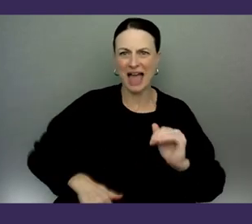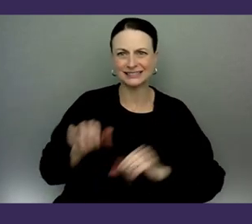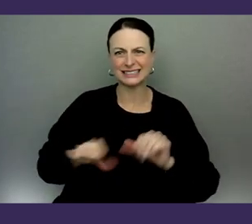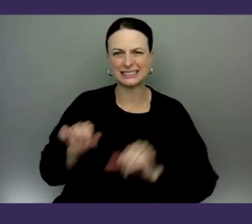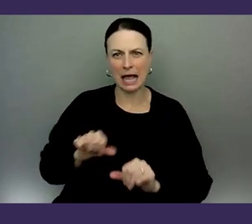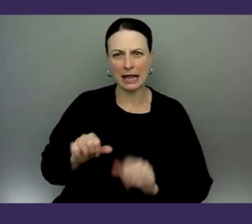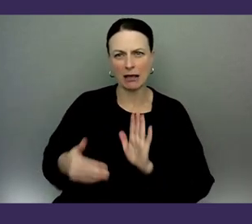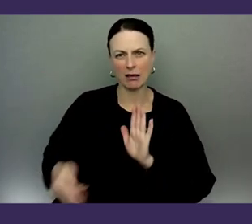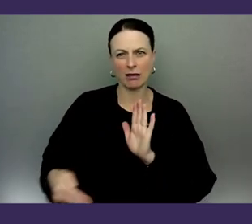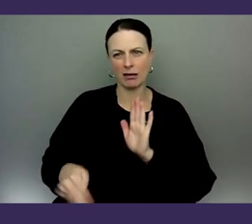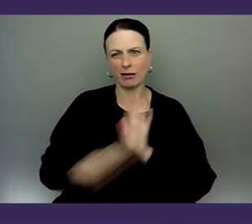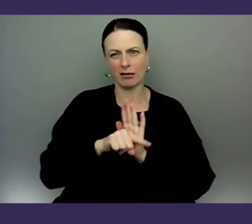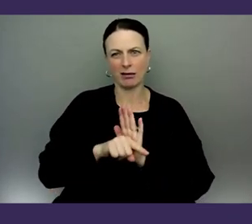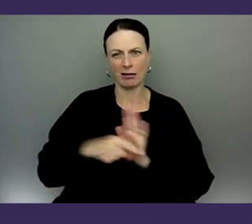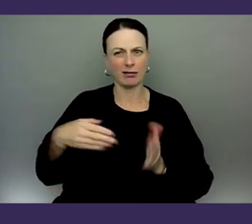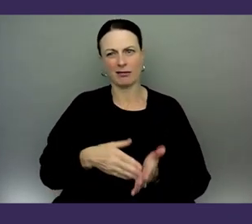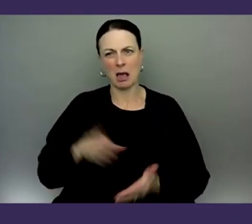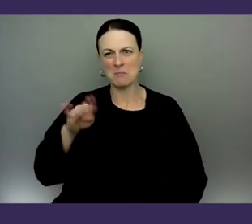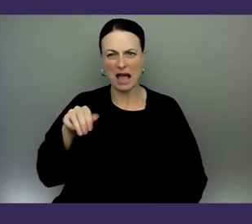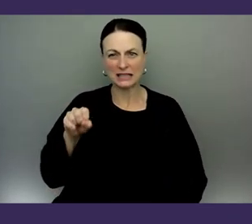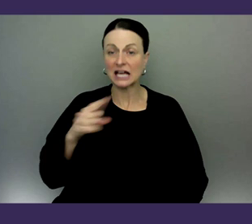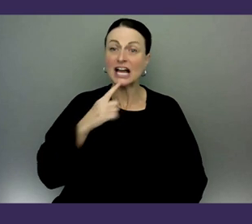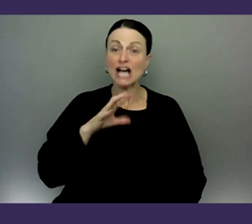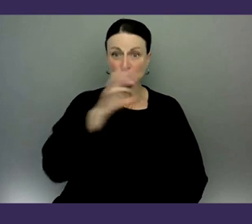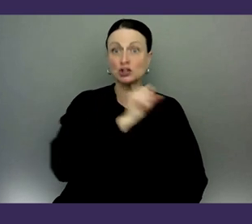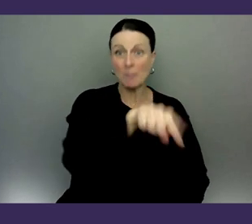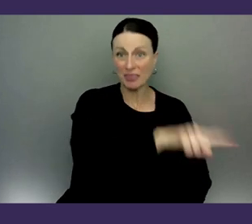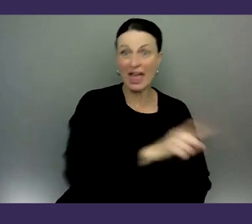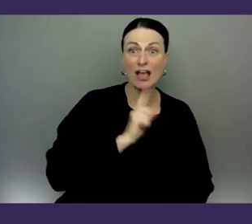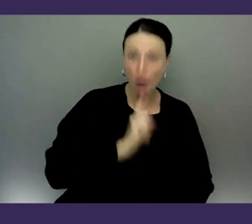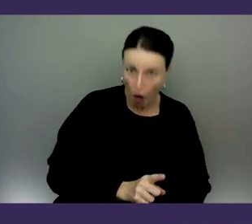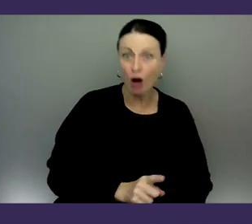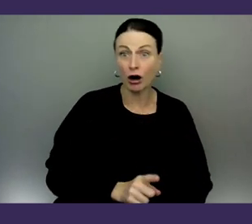and presume that individuals with disabilities are competent to make their own decisions.